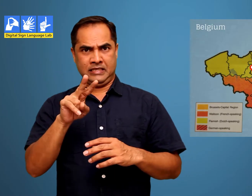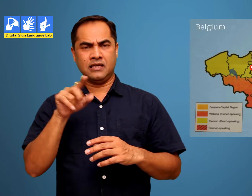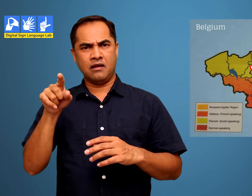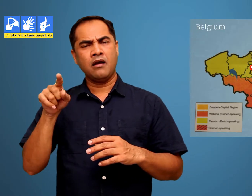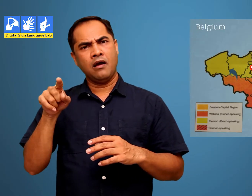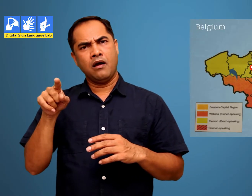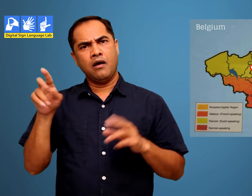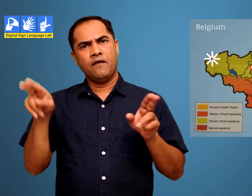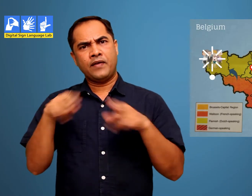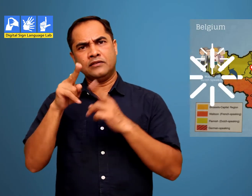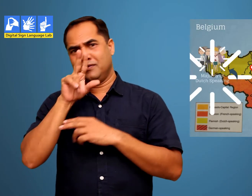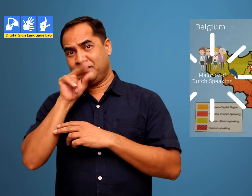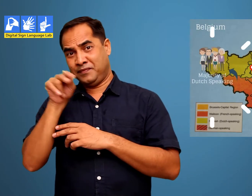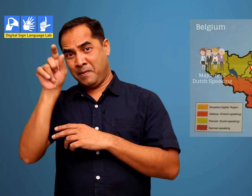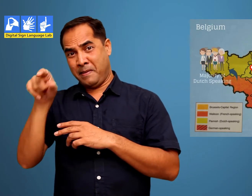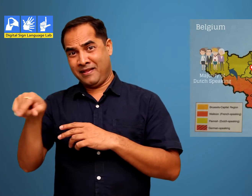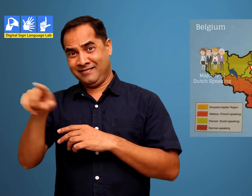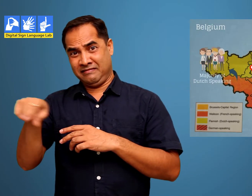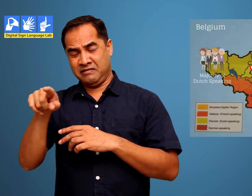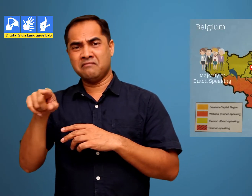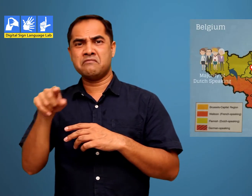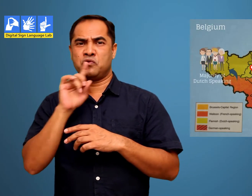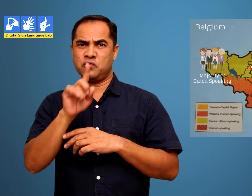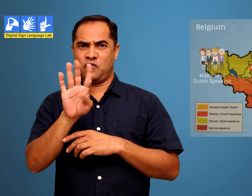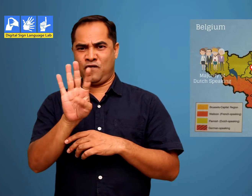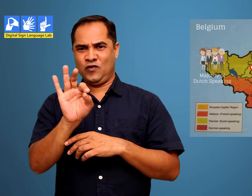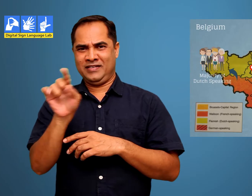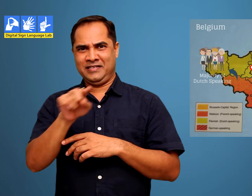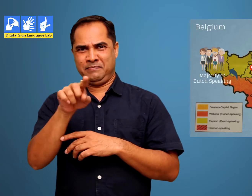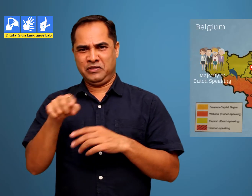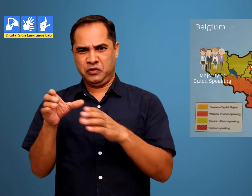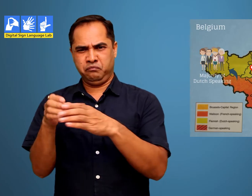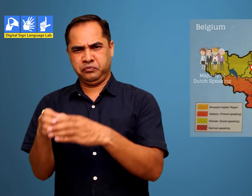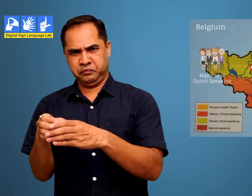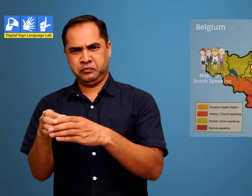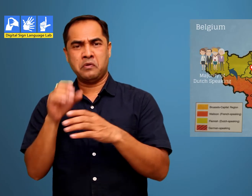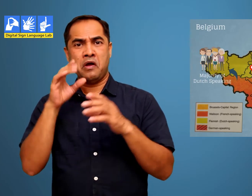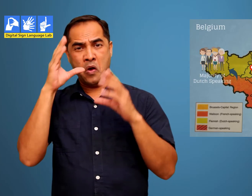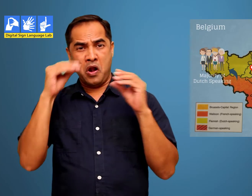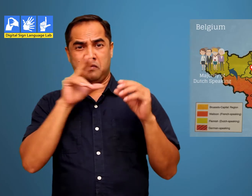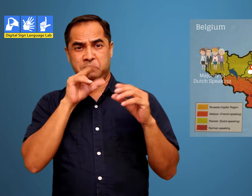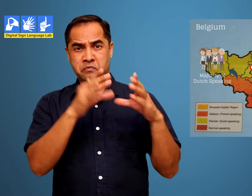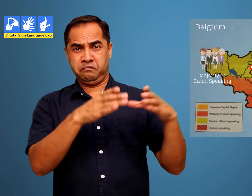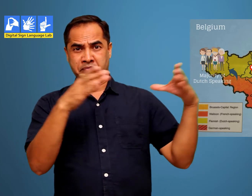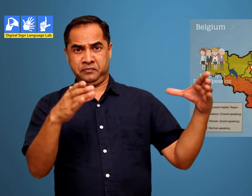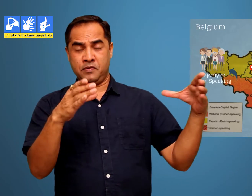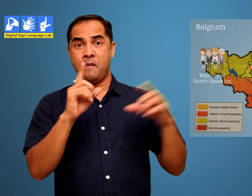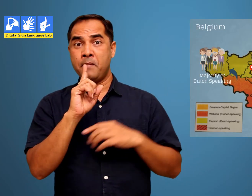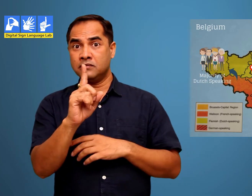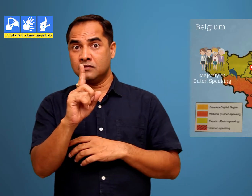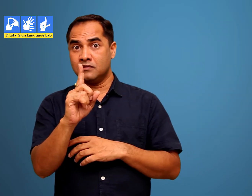Also, French people might be minority or 40% in the entire Belgium country but